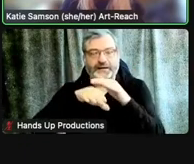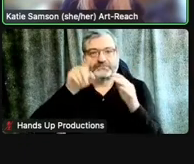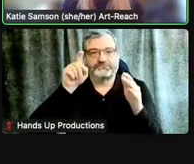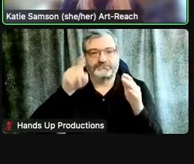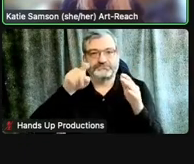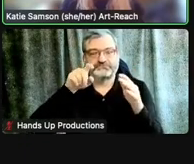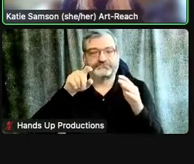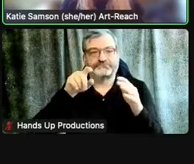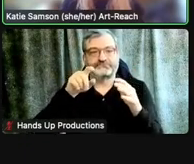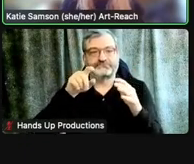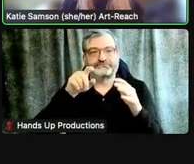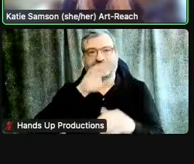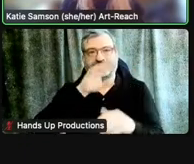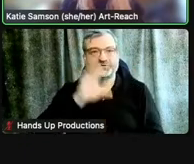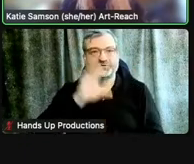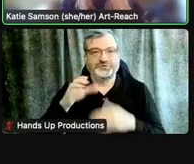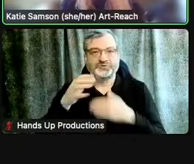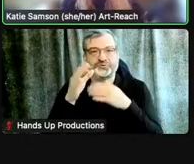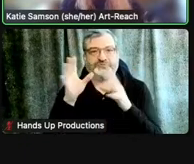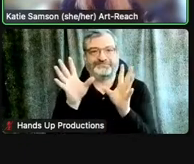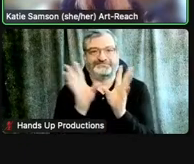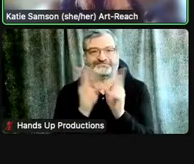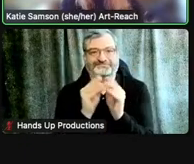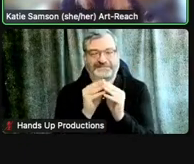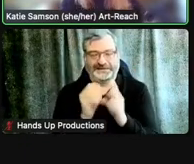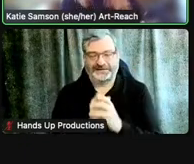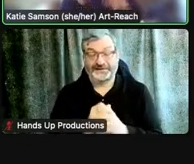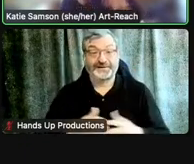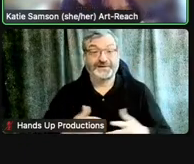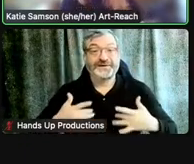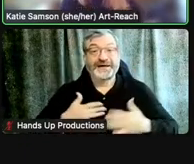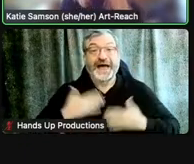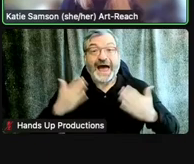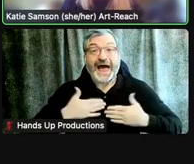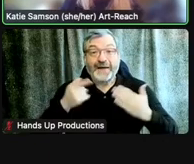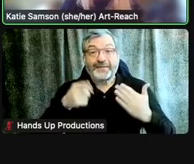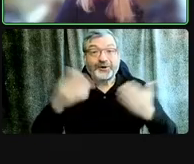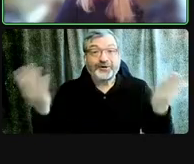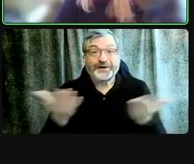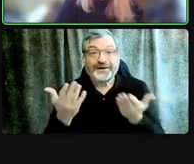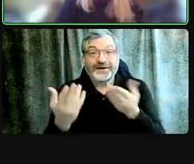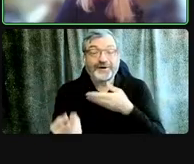Happy to have you with us for our last Cafe of the Season.